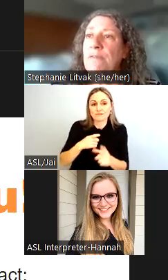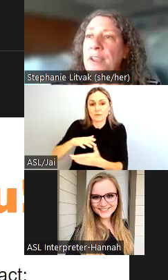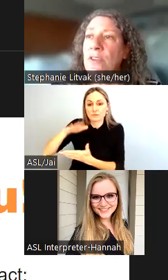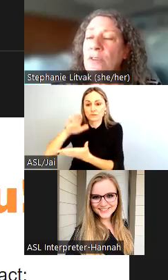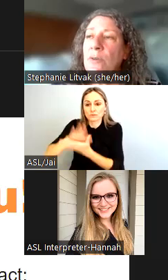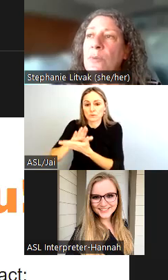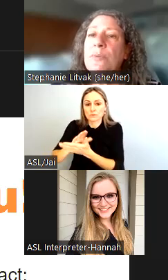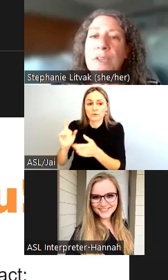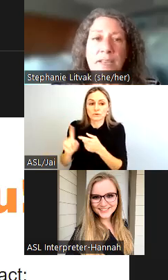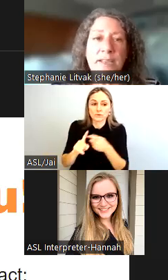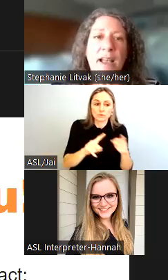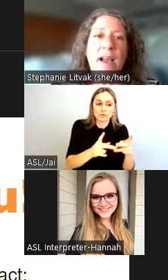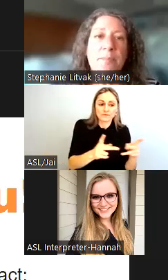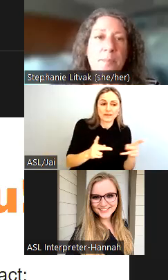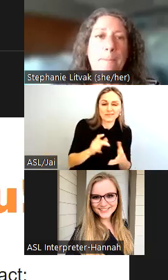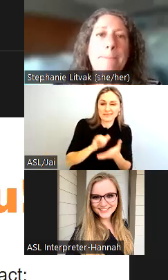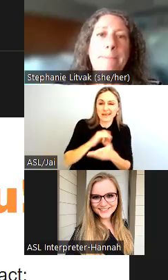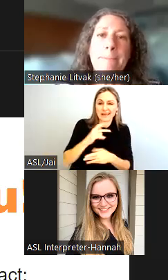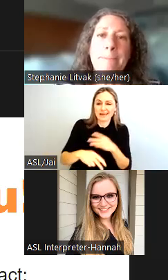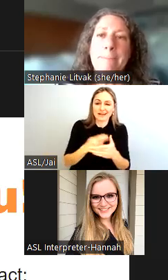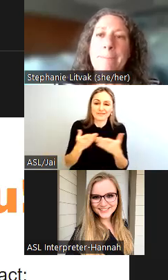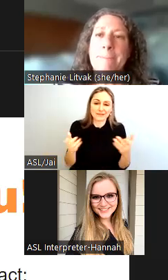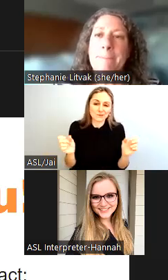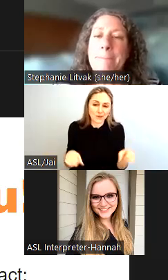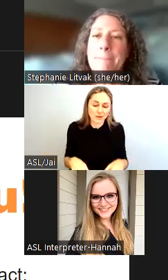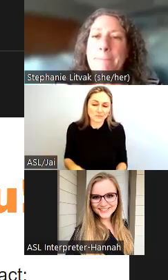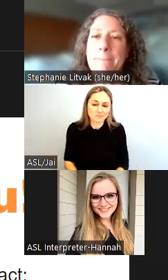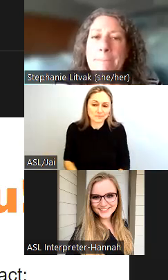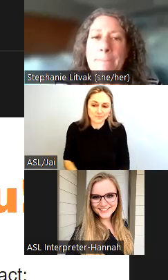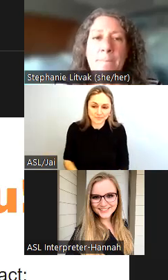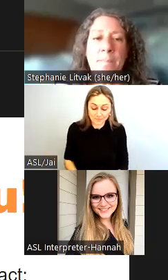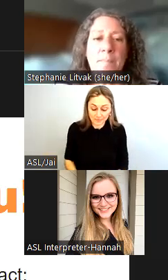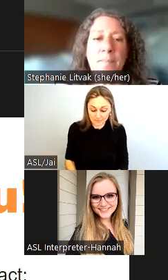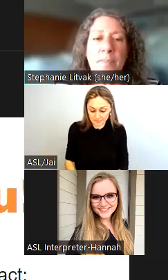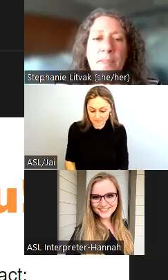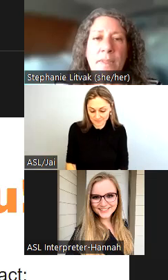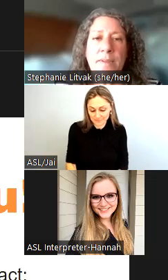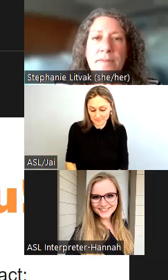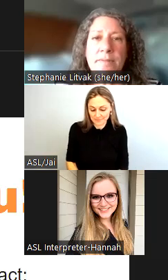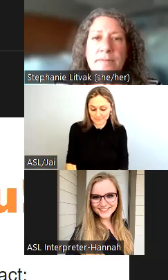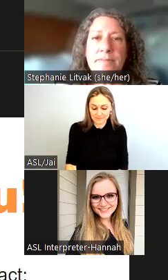venue, things like that. One other question.